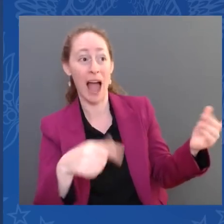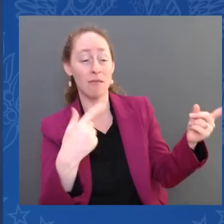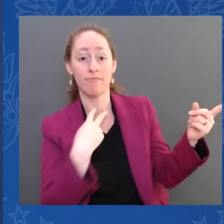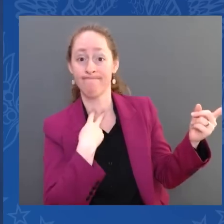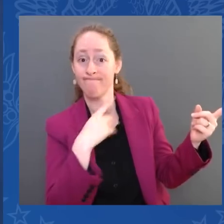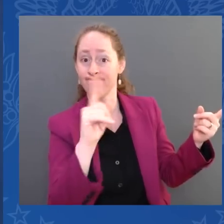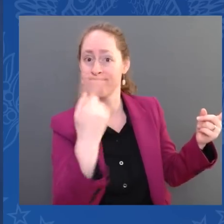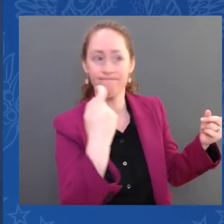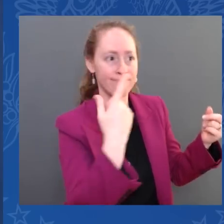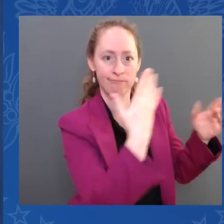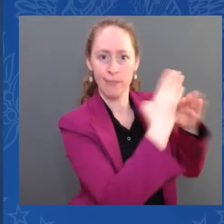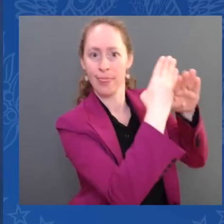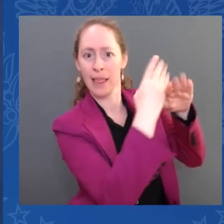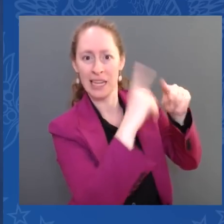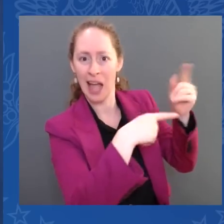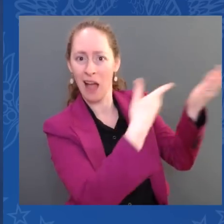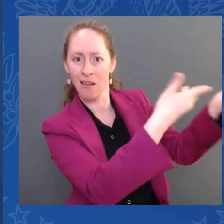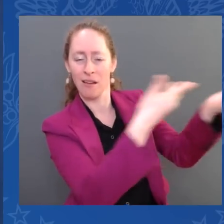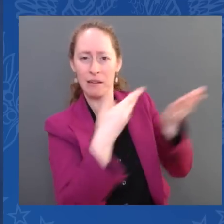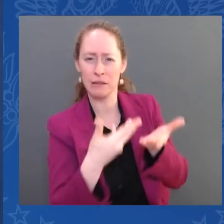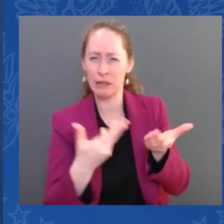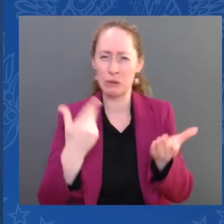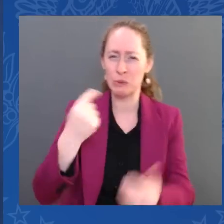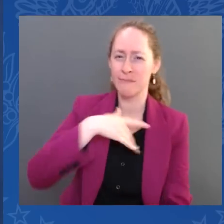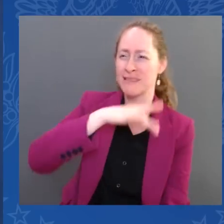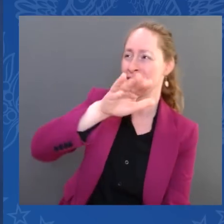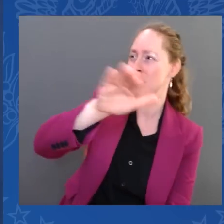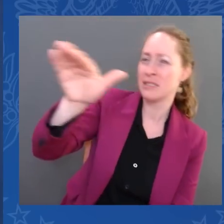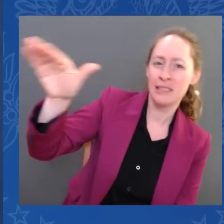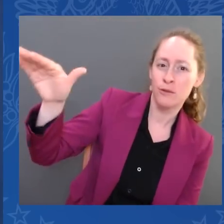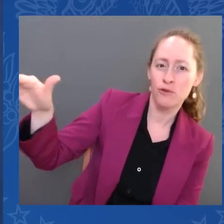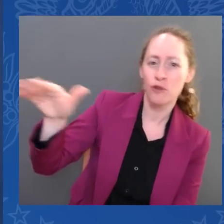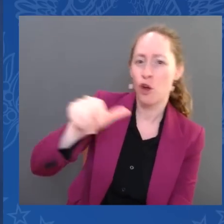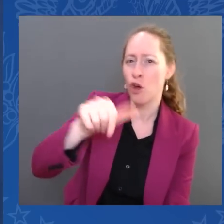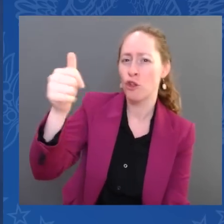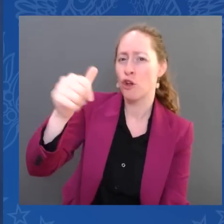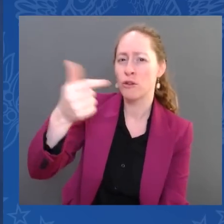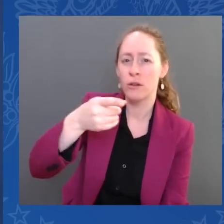which we could talk about at another time. But actions have already helped to blunt that --